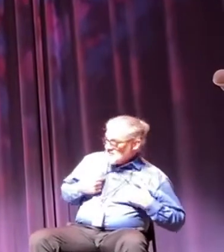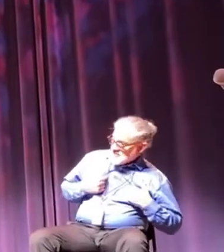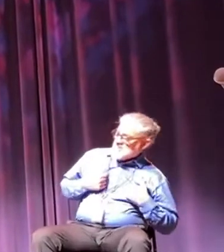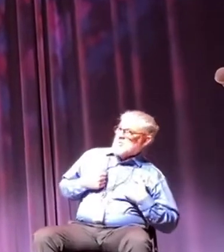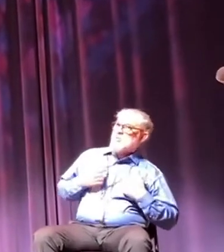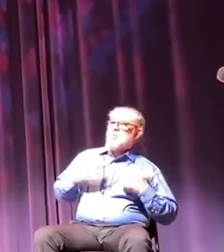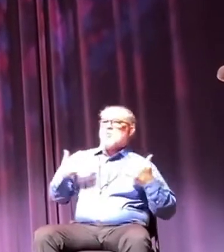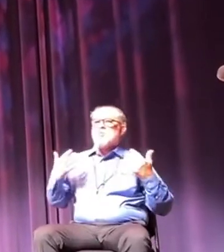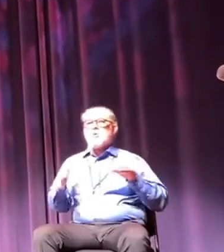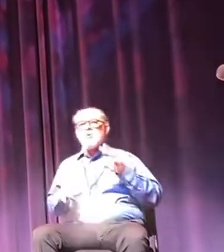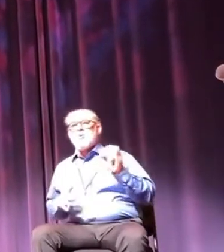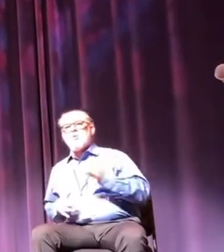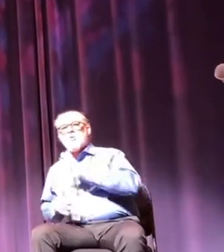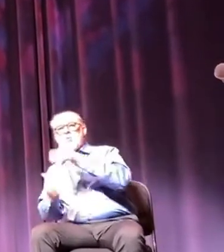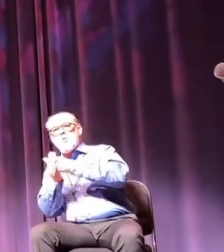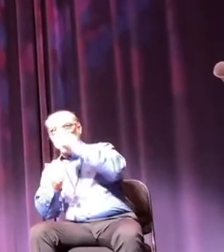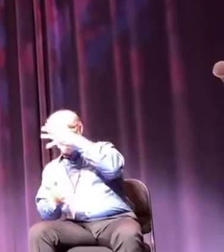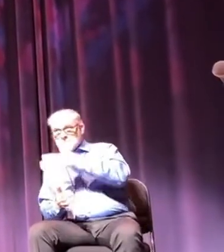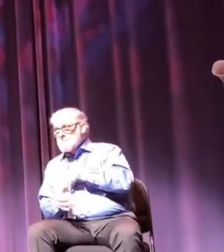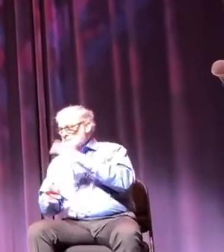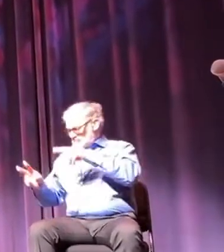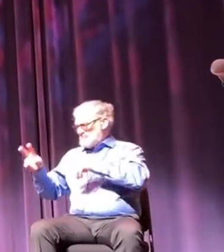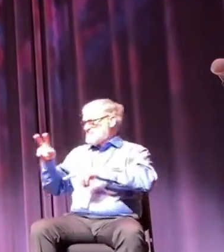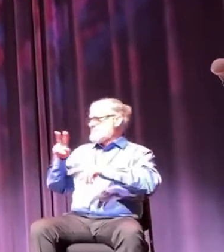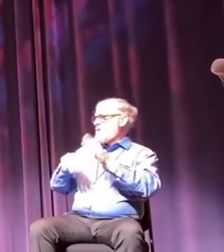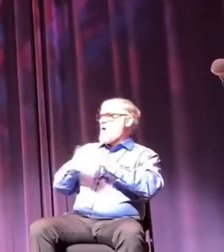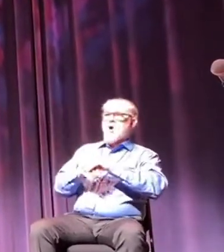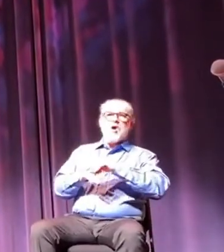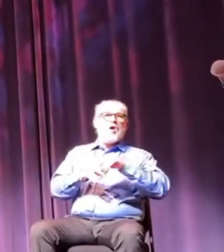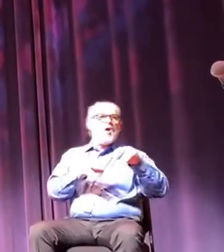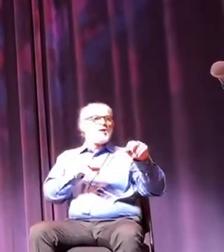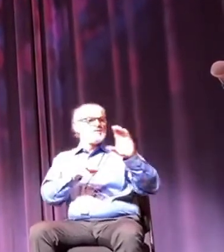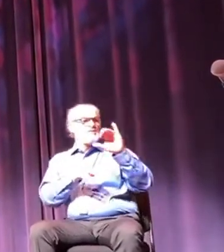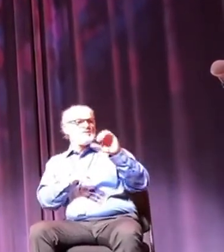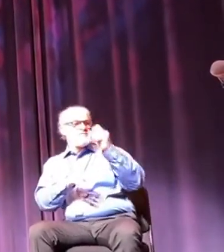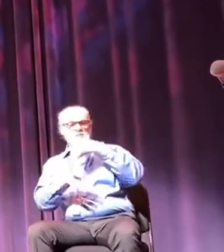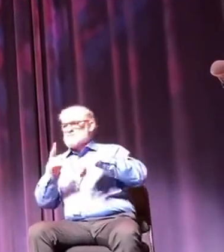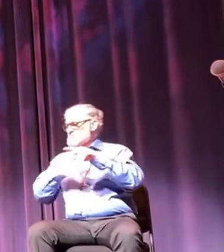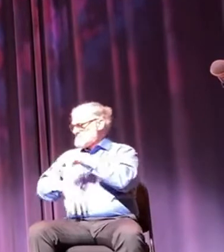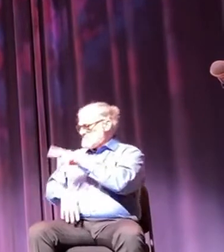Whole men strike stairs on subway. Whole cis men tell me tales of their penises